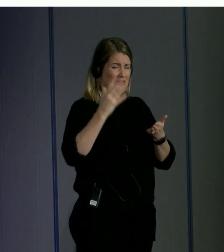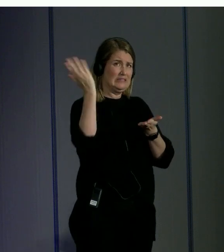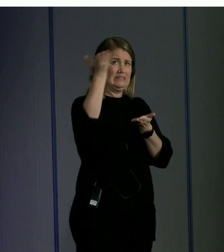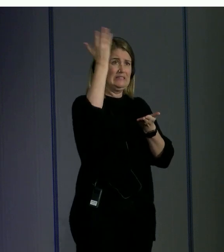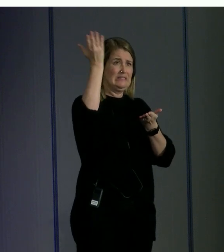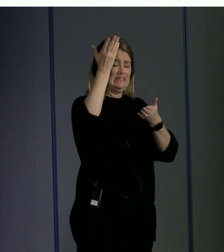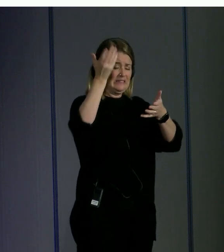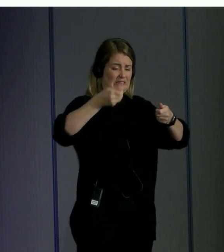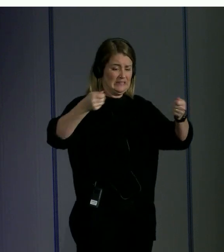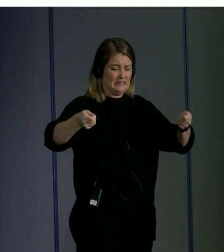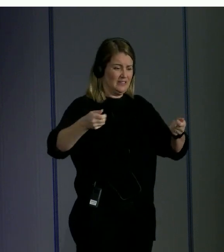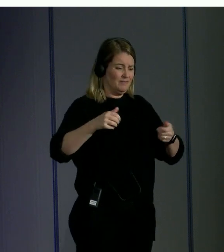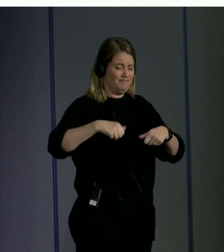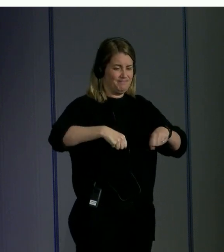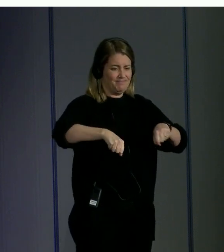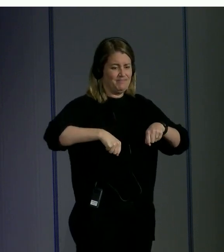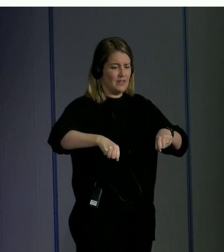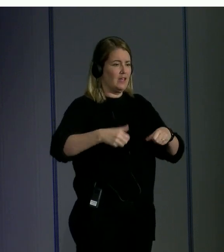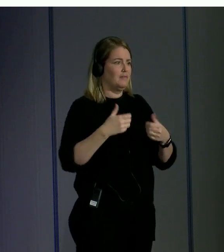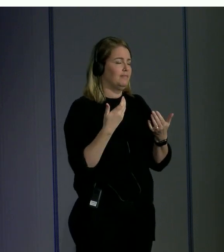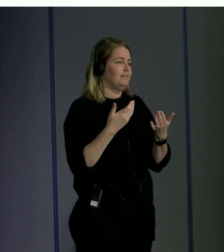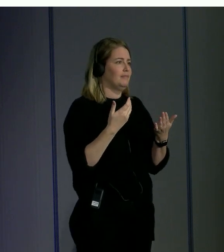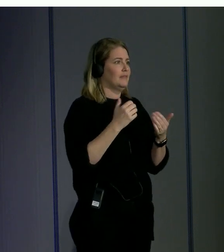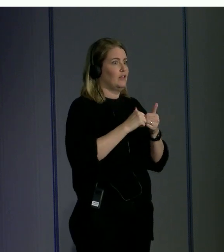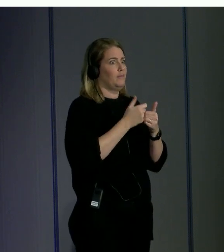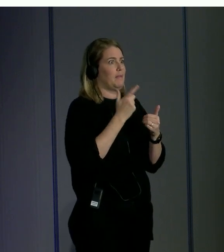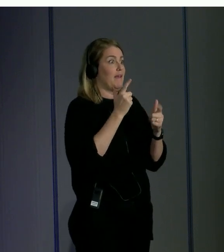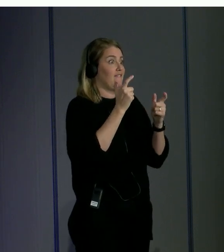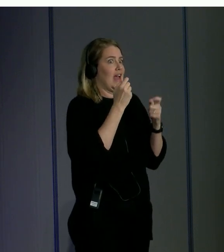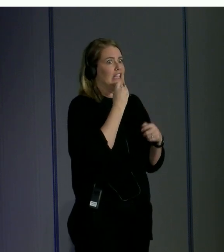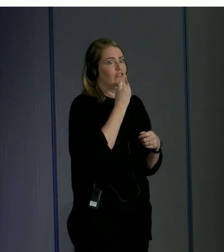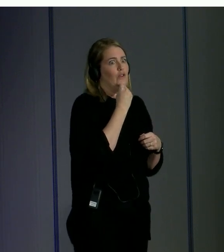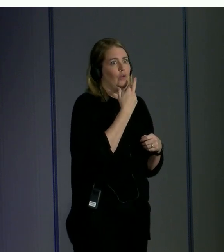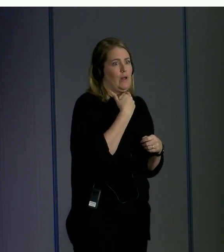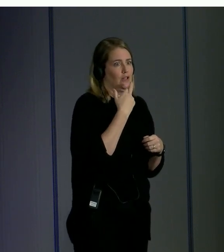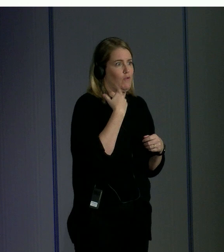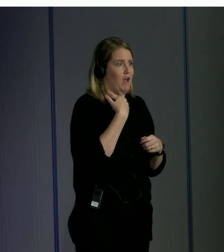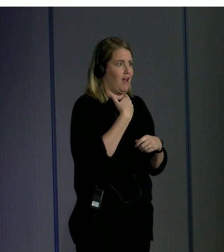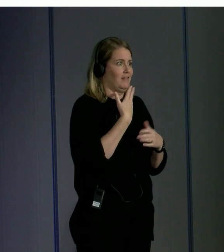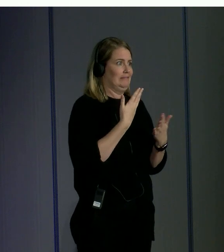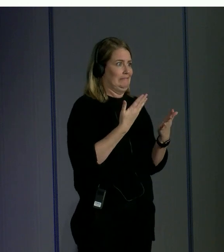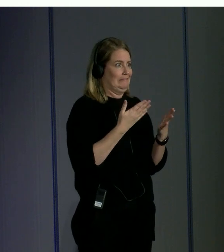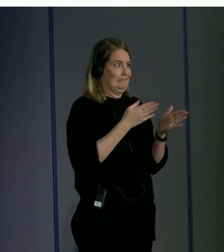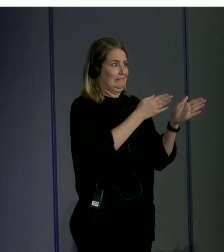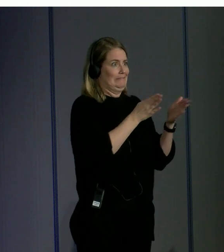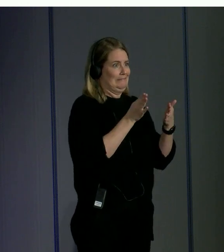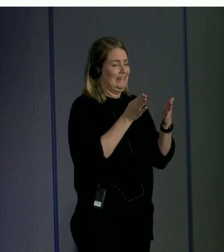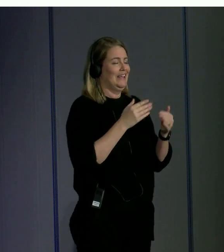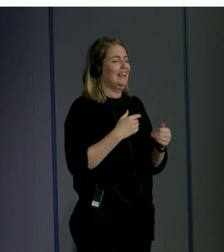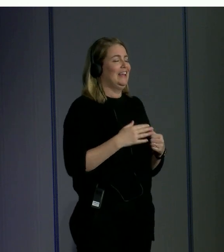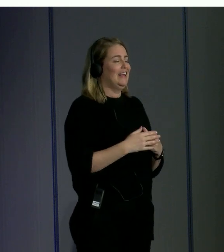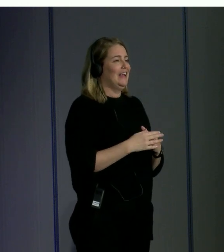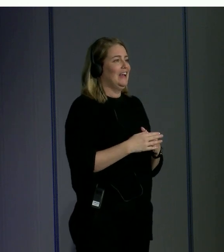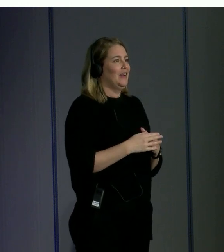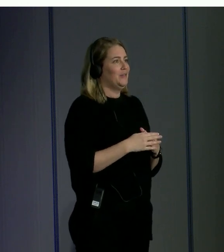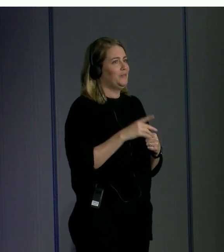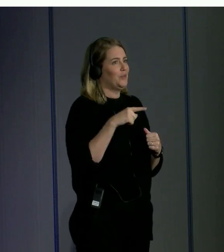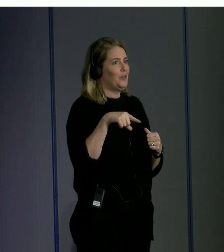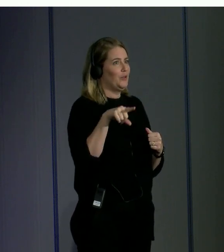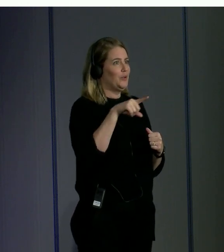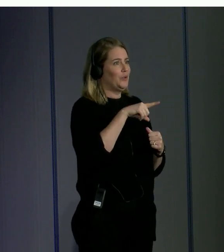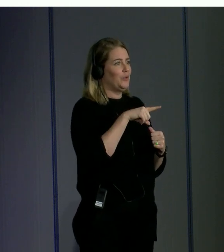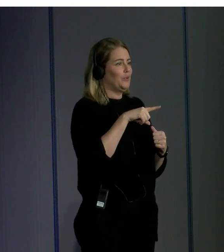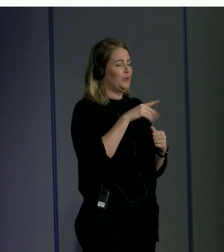And heaven forbid, you're on the fast food restaurant platform, and your high schoolers,